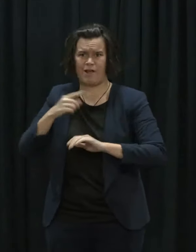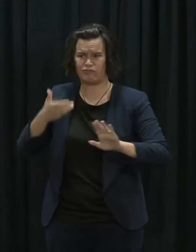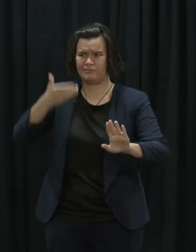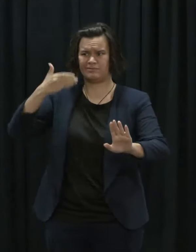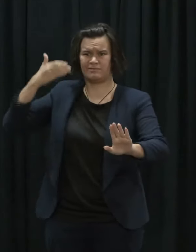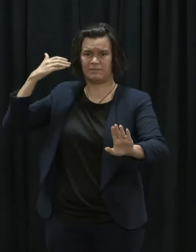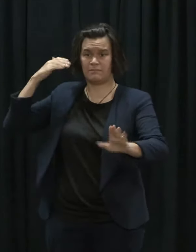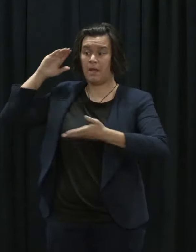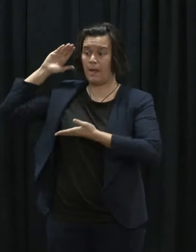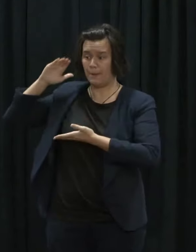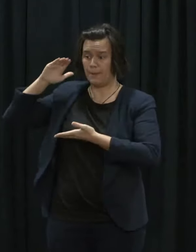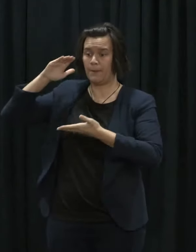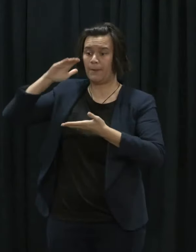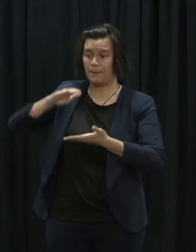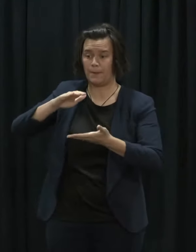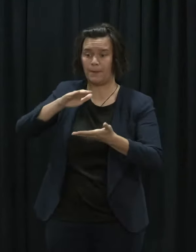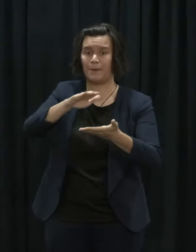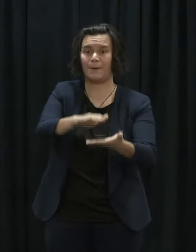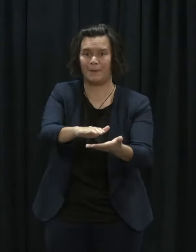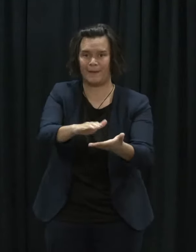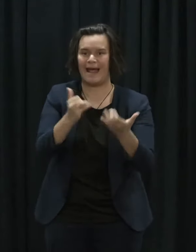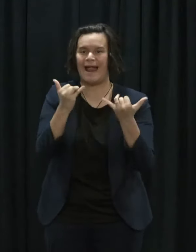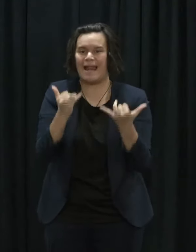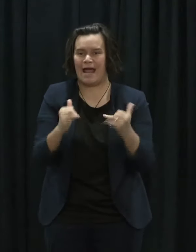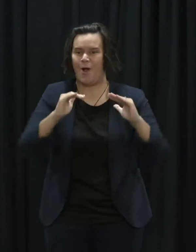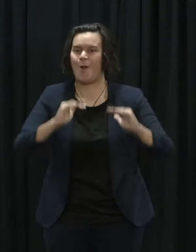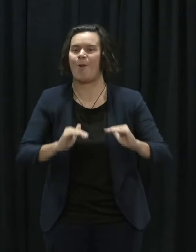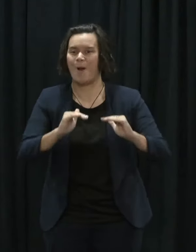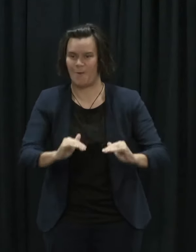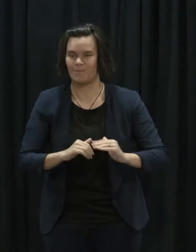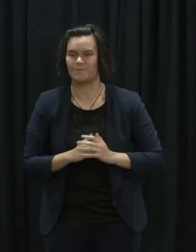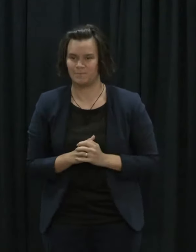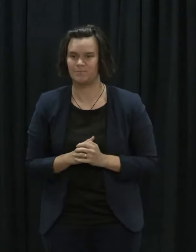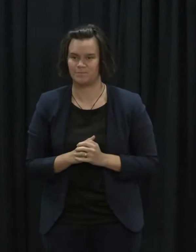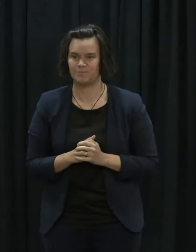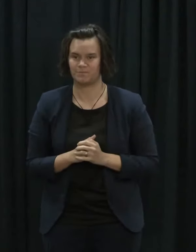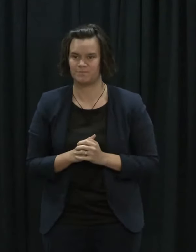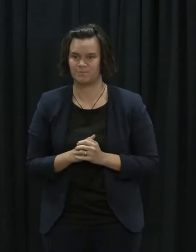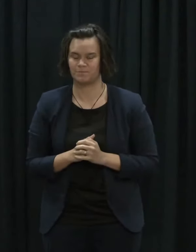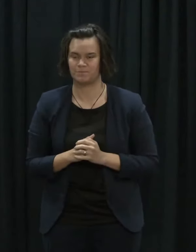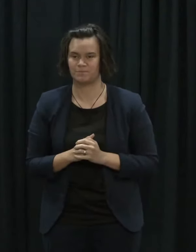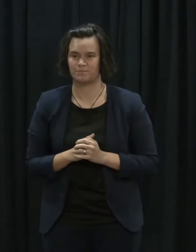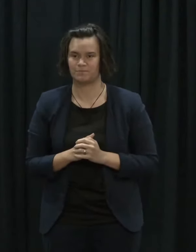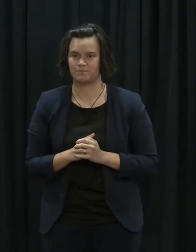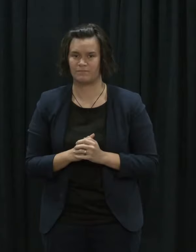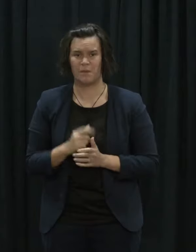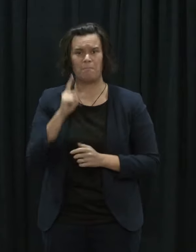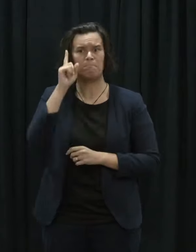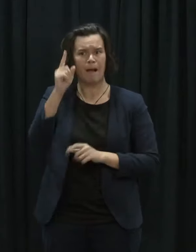the seven-day average in Auckland as of Friday was 113 per day compared to 126 the